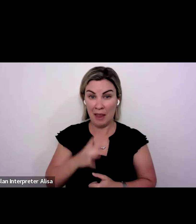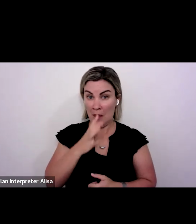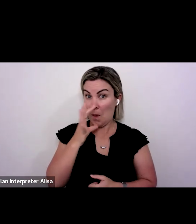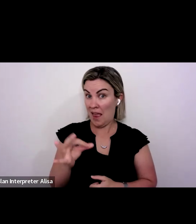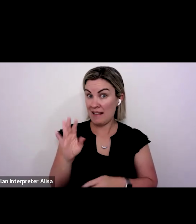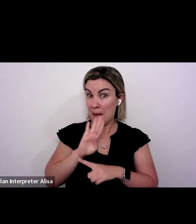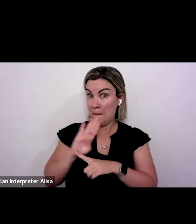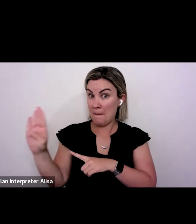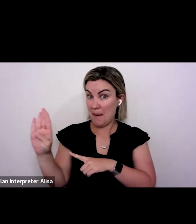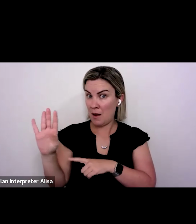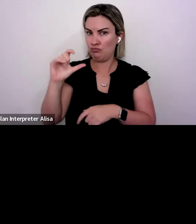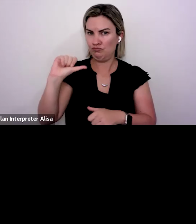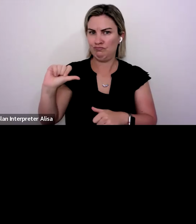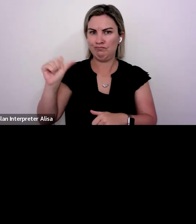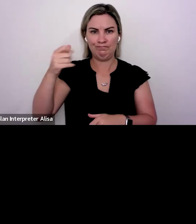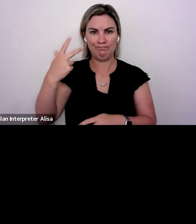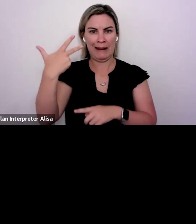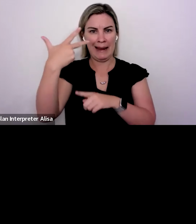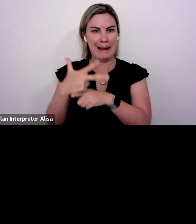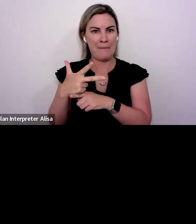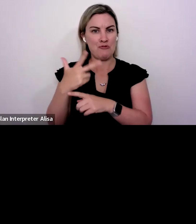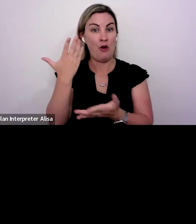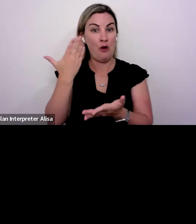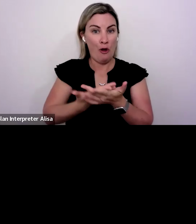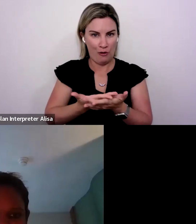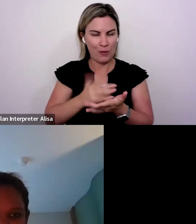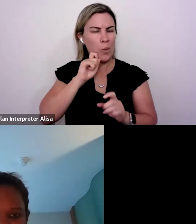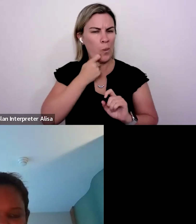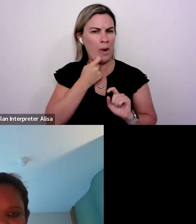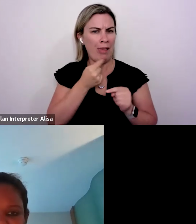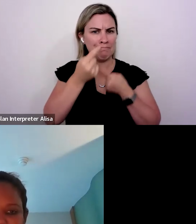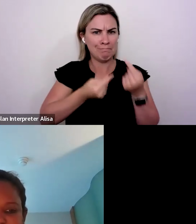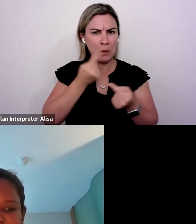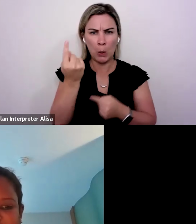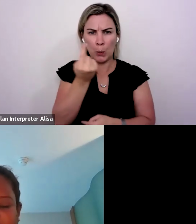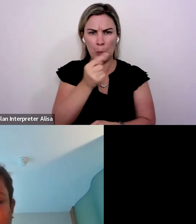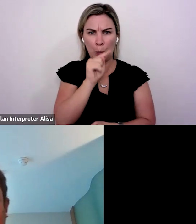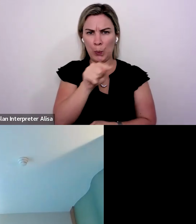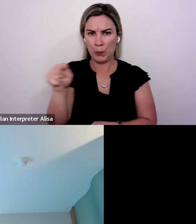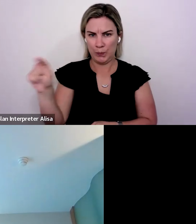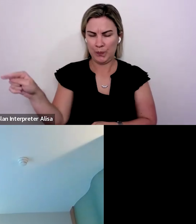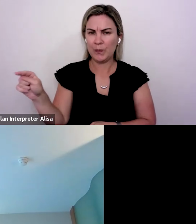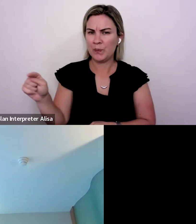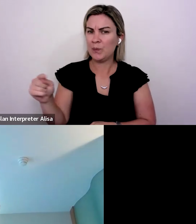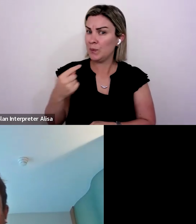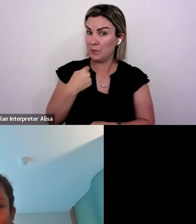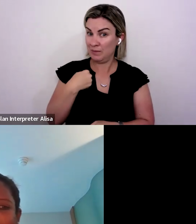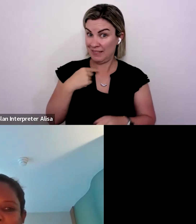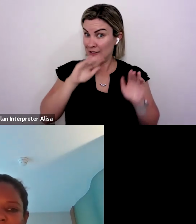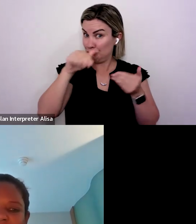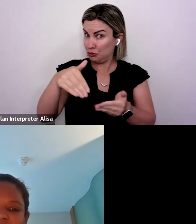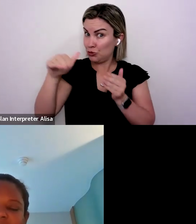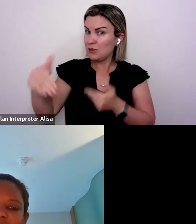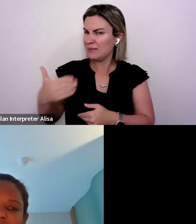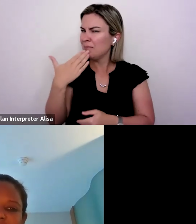and I will introduce each of them in turn. As I do so, could each of you say hello and let us know where you are